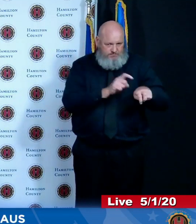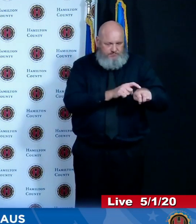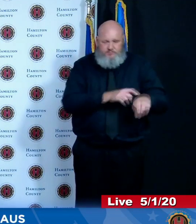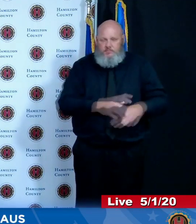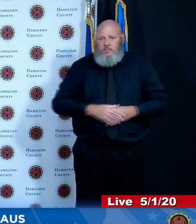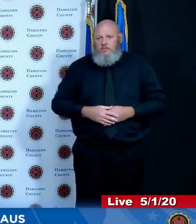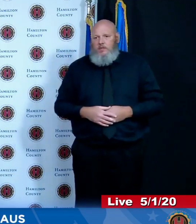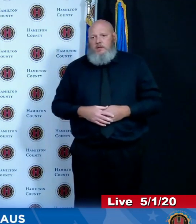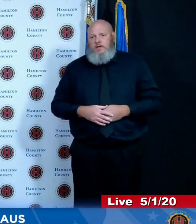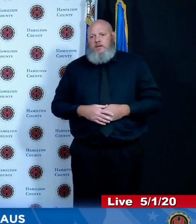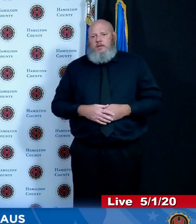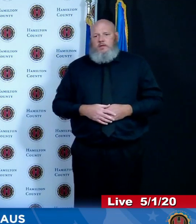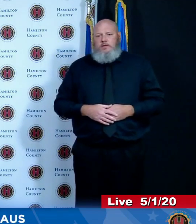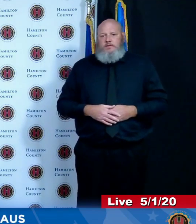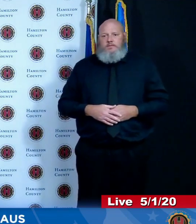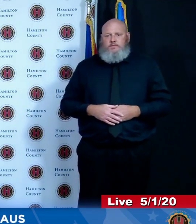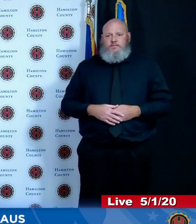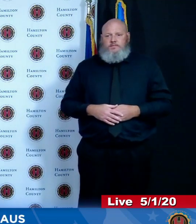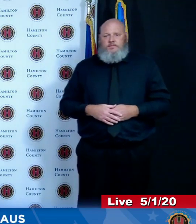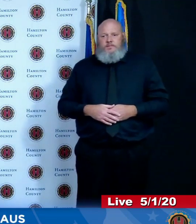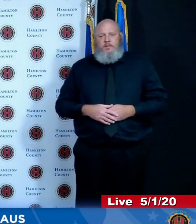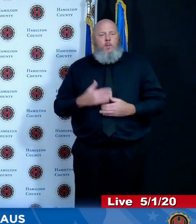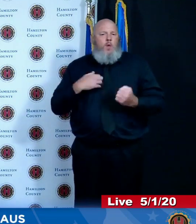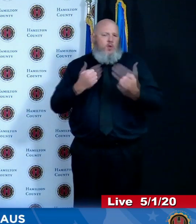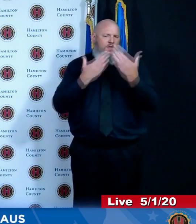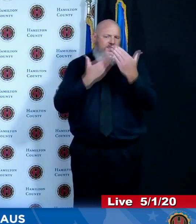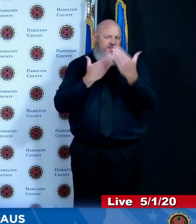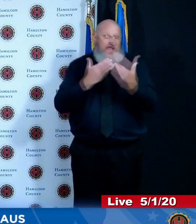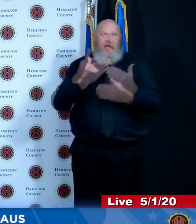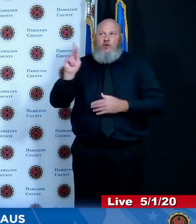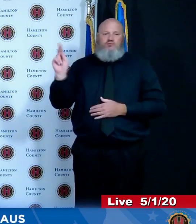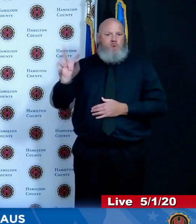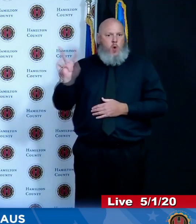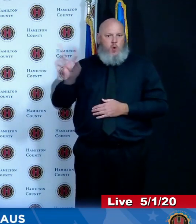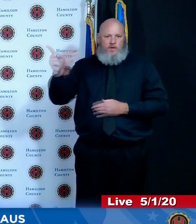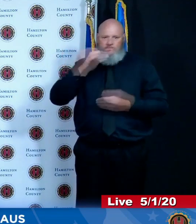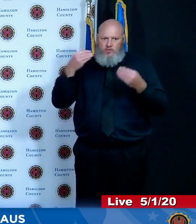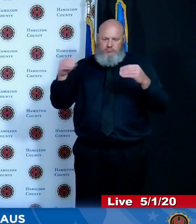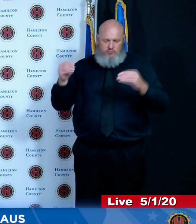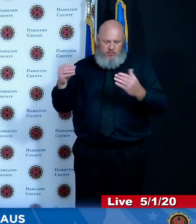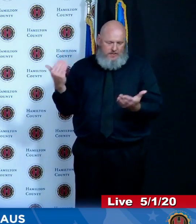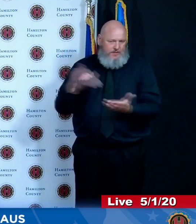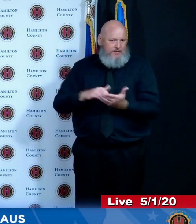that along and thank you again to Kroger for offering that testing